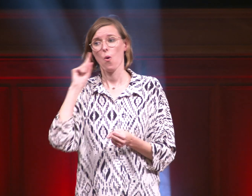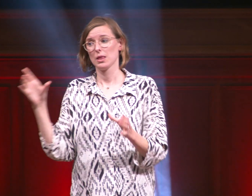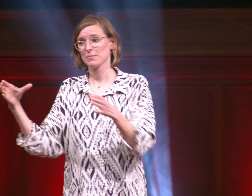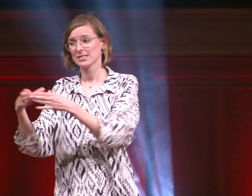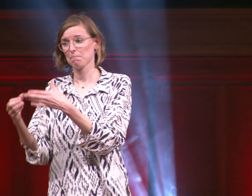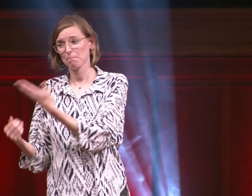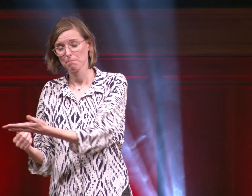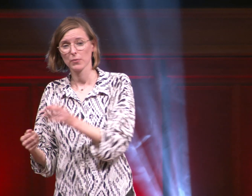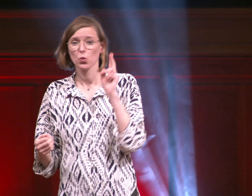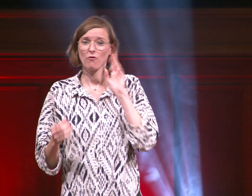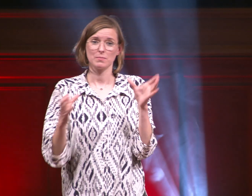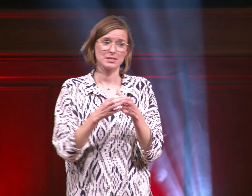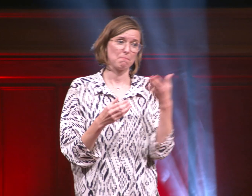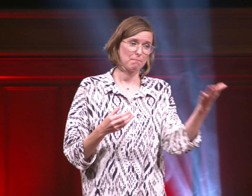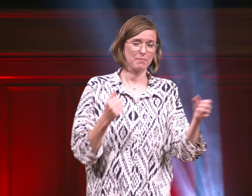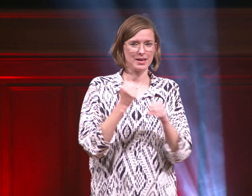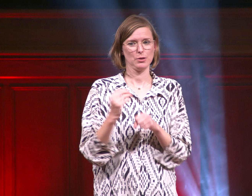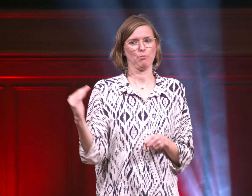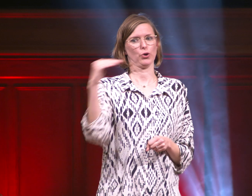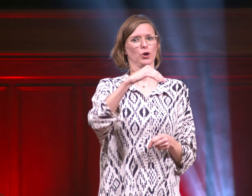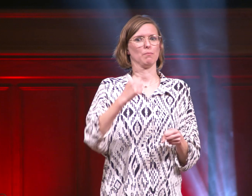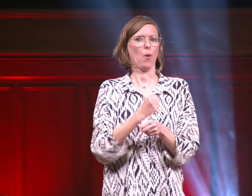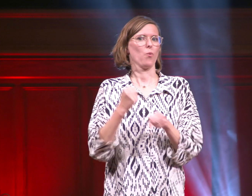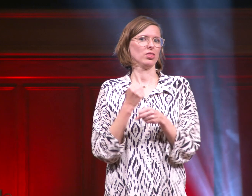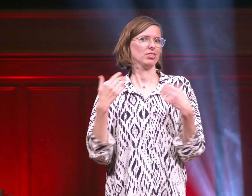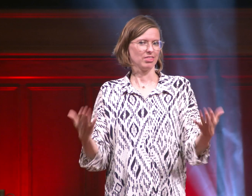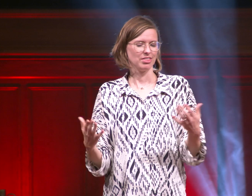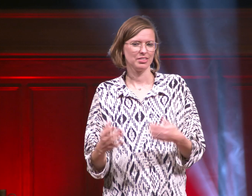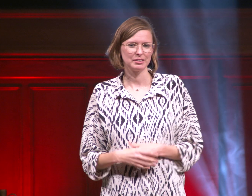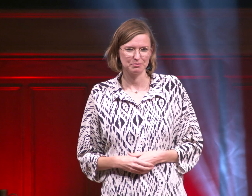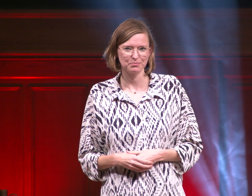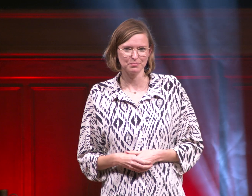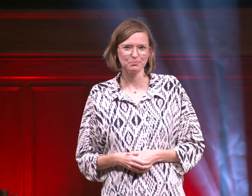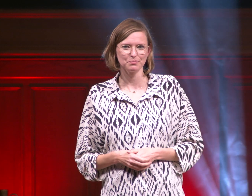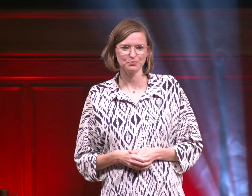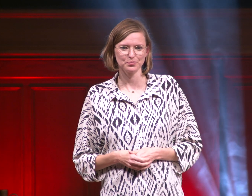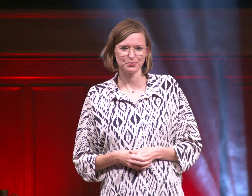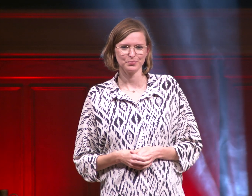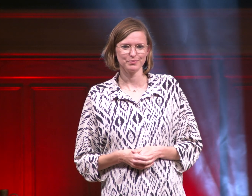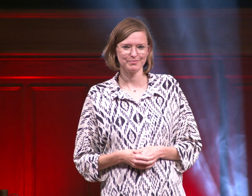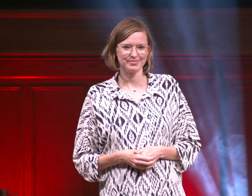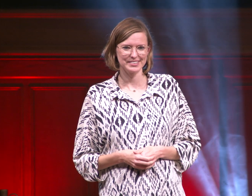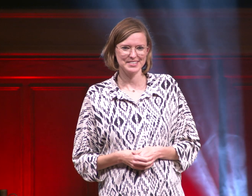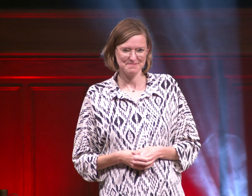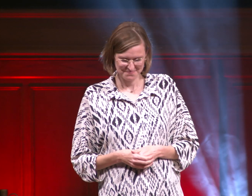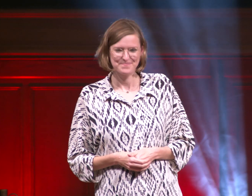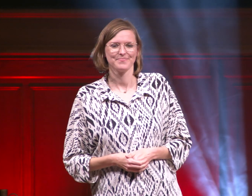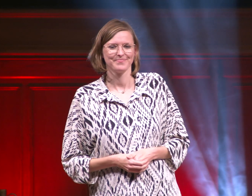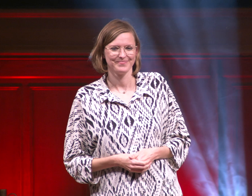and maybe in that way, the bridge between the hearing world and the deaf world can really become a reality.